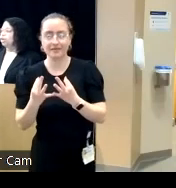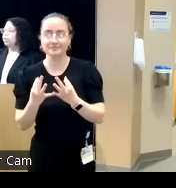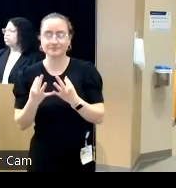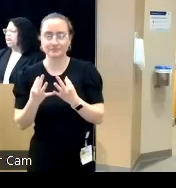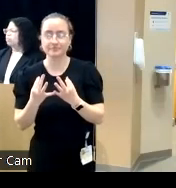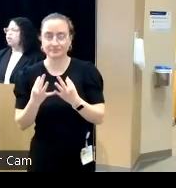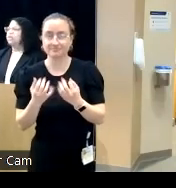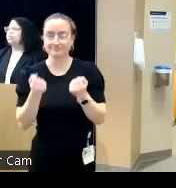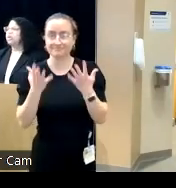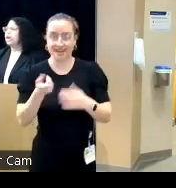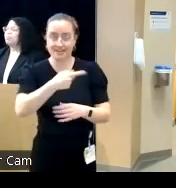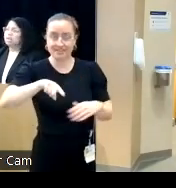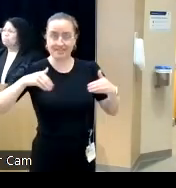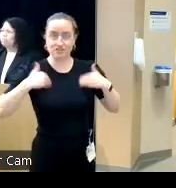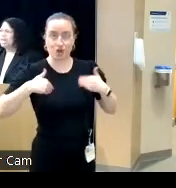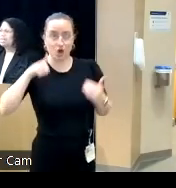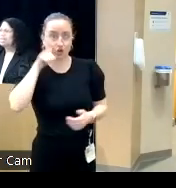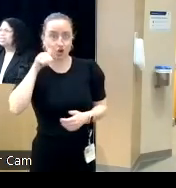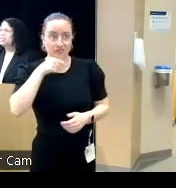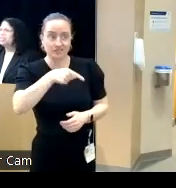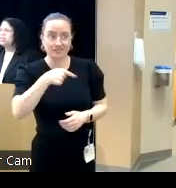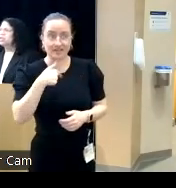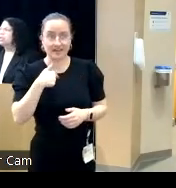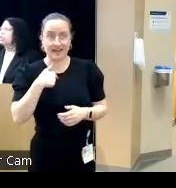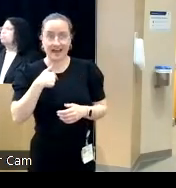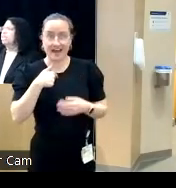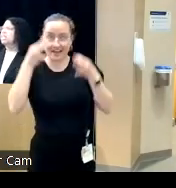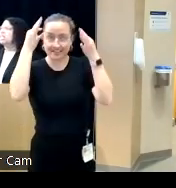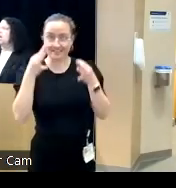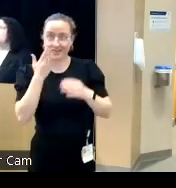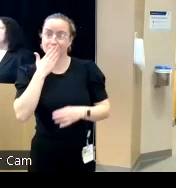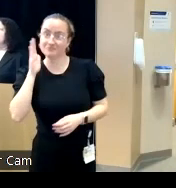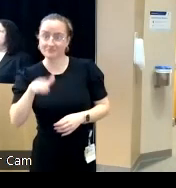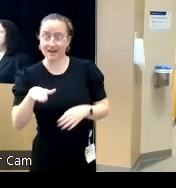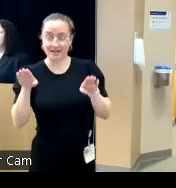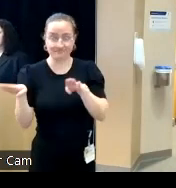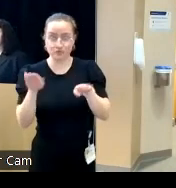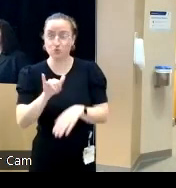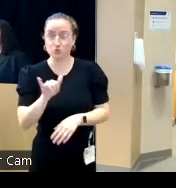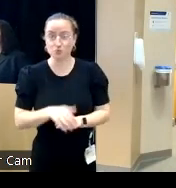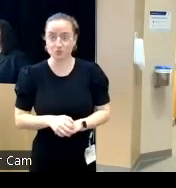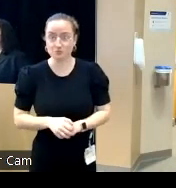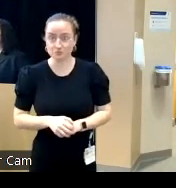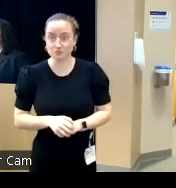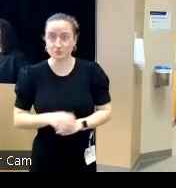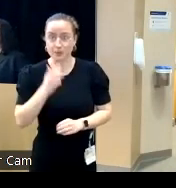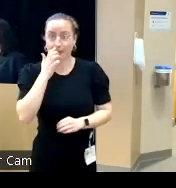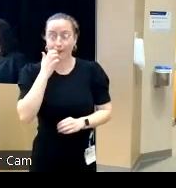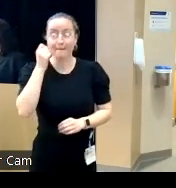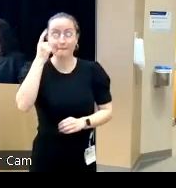these young girls I had moments where I made bad decisions but I always had my family's support